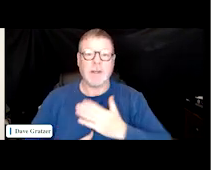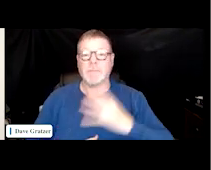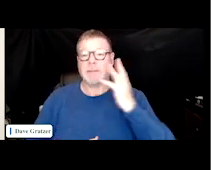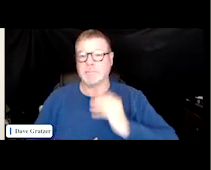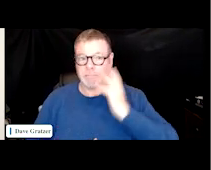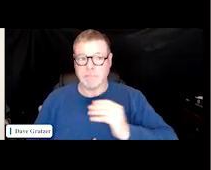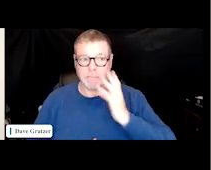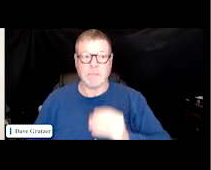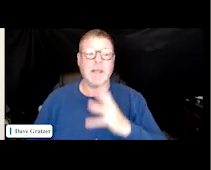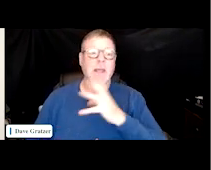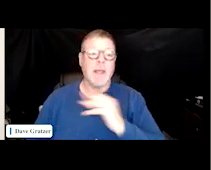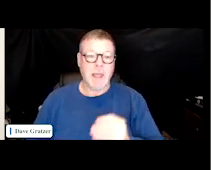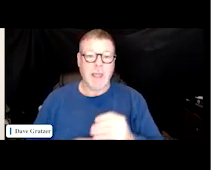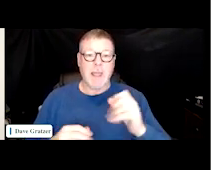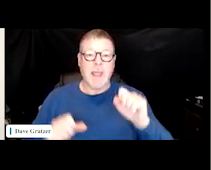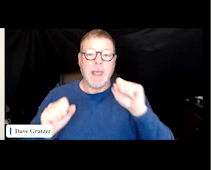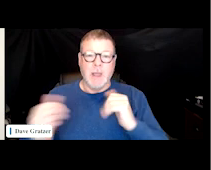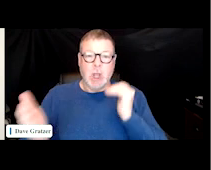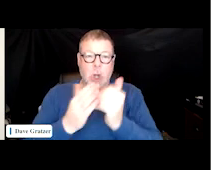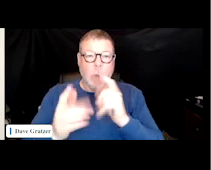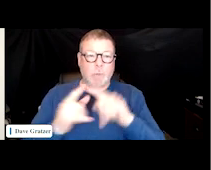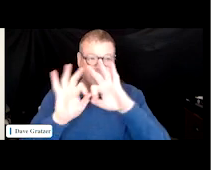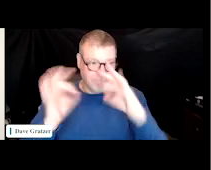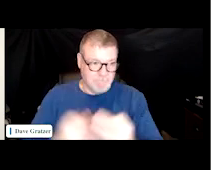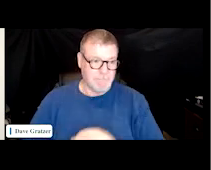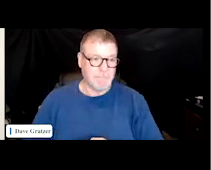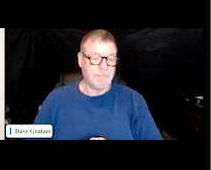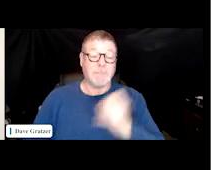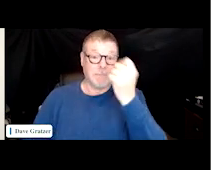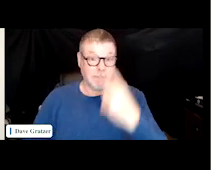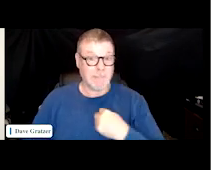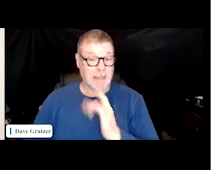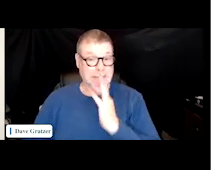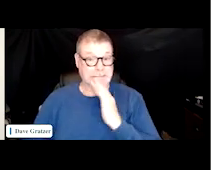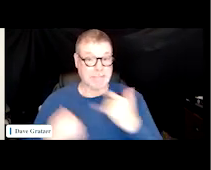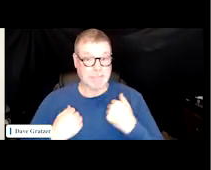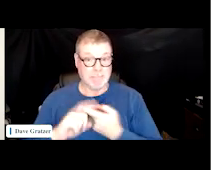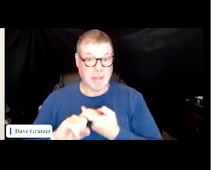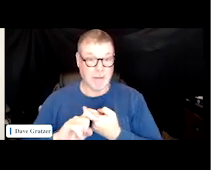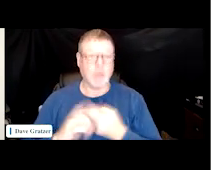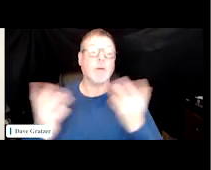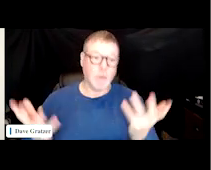in efforts to inspire hope to the family. I am Spanish-speaking, therefore, I was able to connect